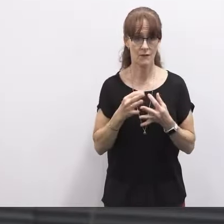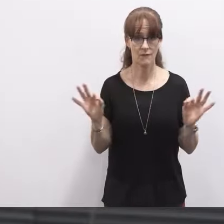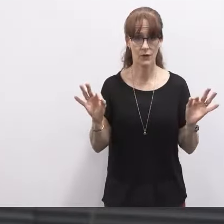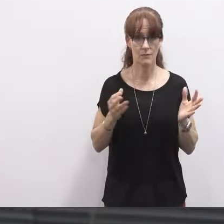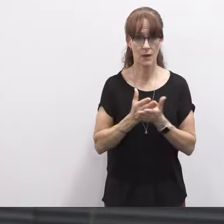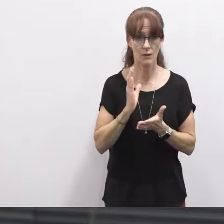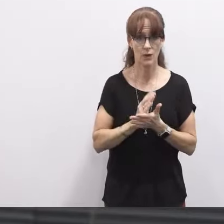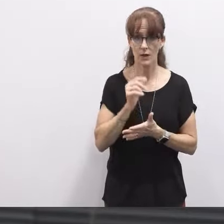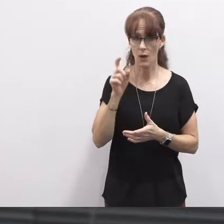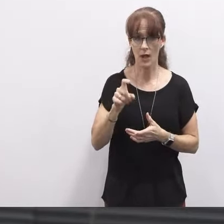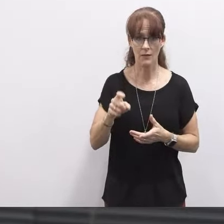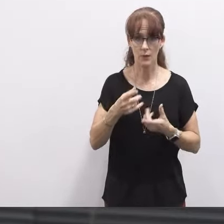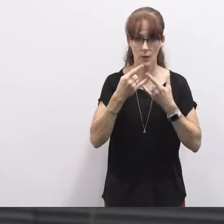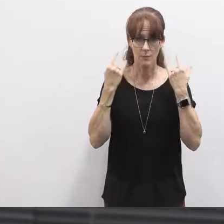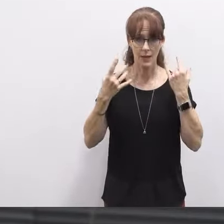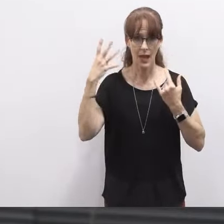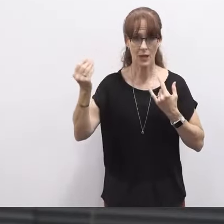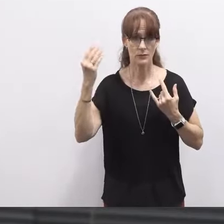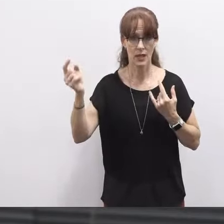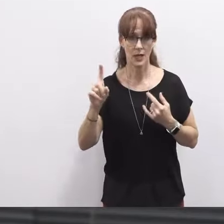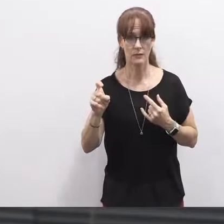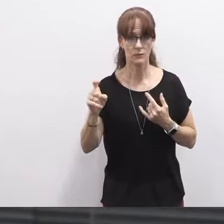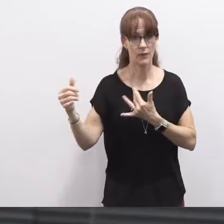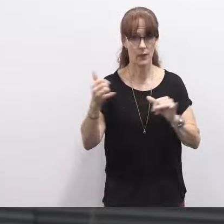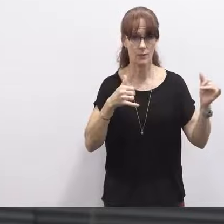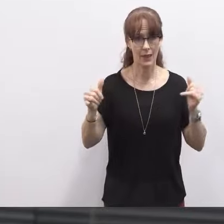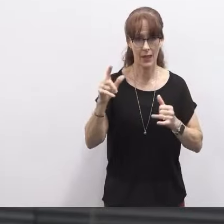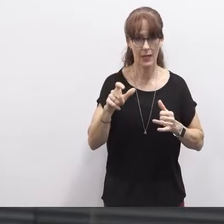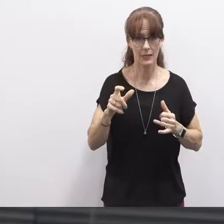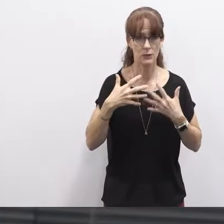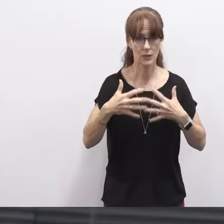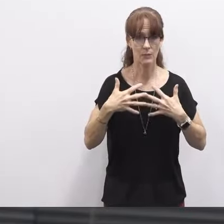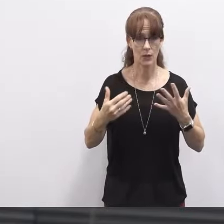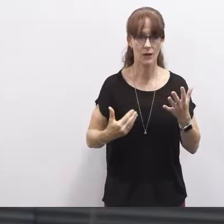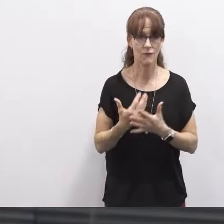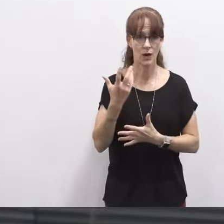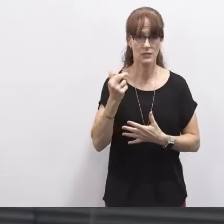to not have to wear the mask outside when they're playing so they can breathe fresh air?